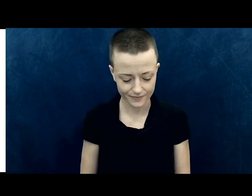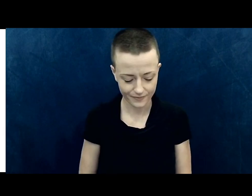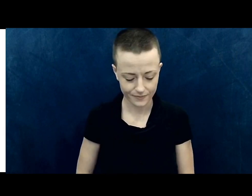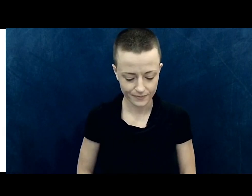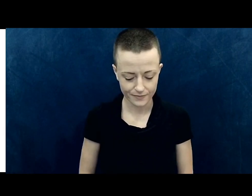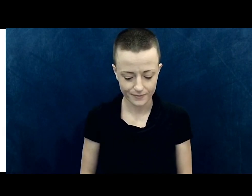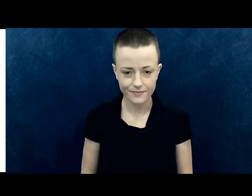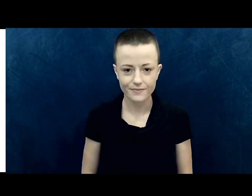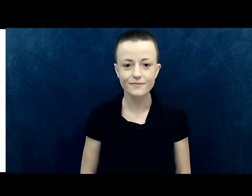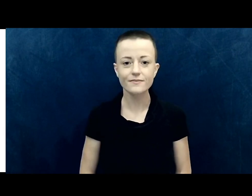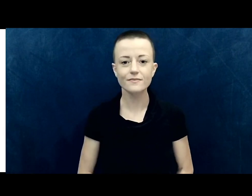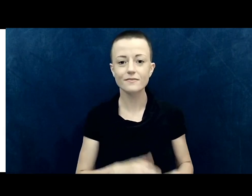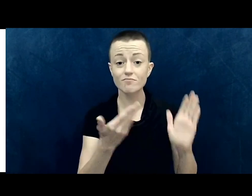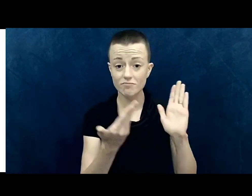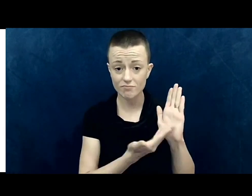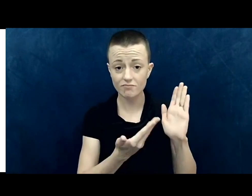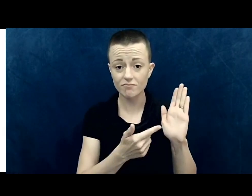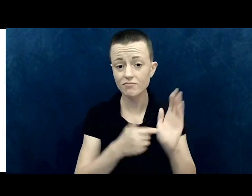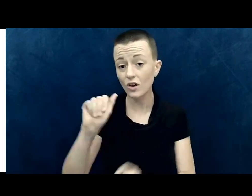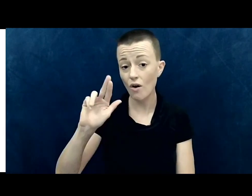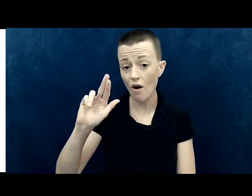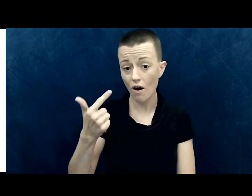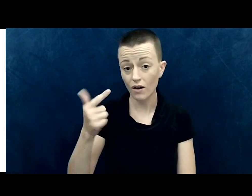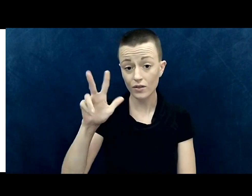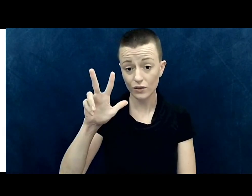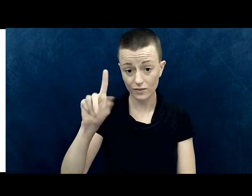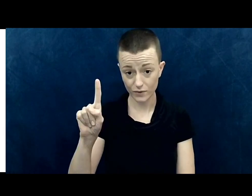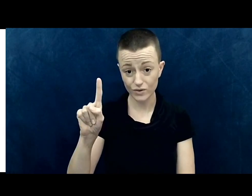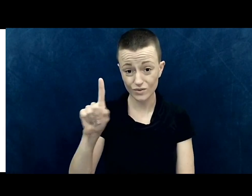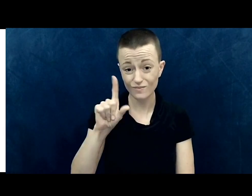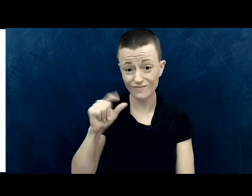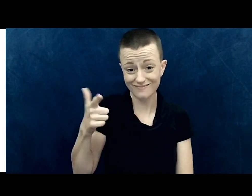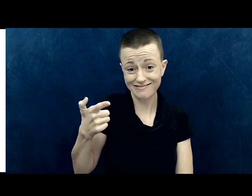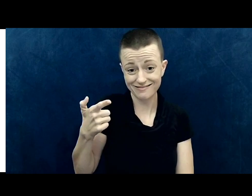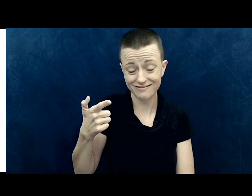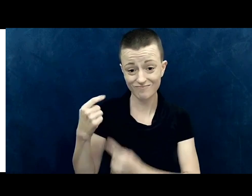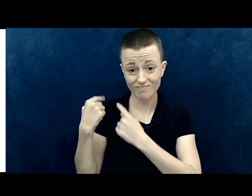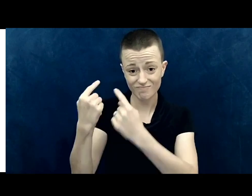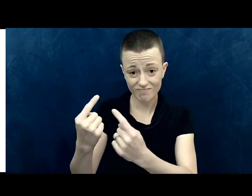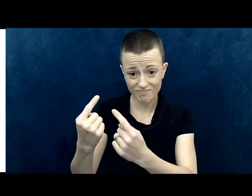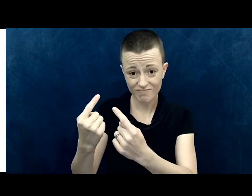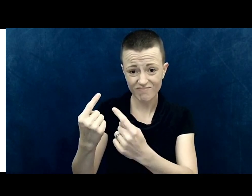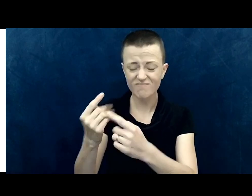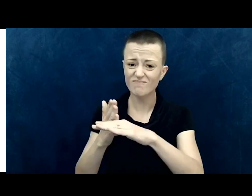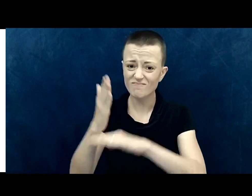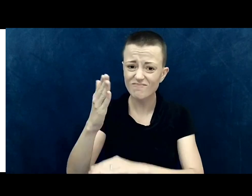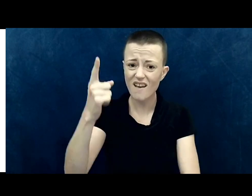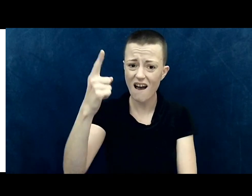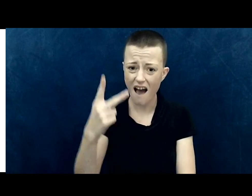The toll of COVID-19 in our province has been great. As of August 31, 2021,